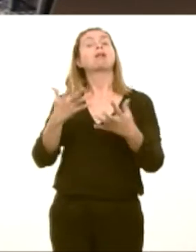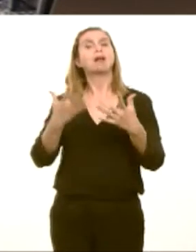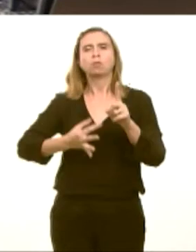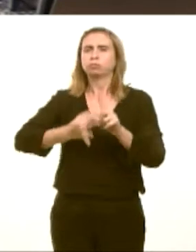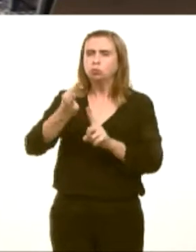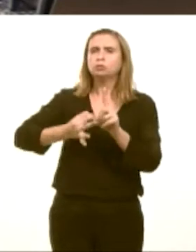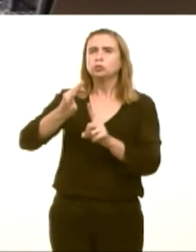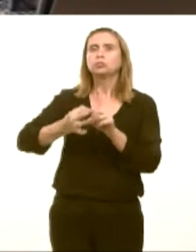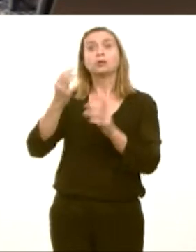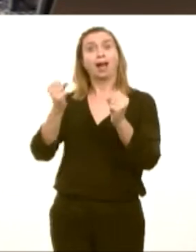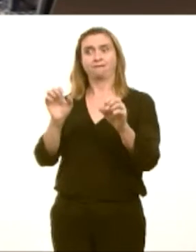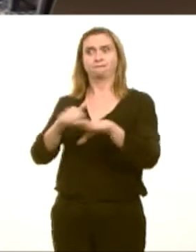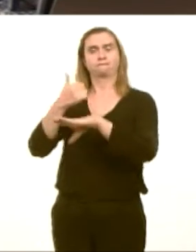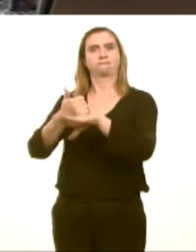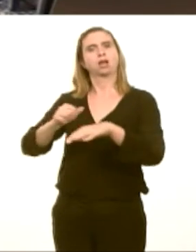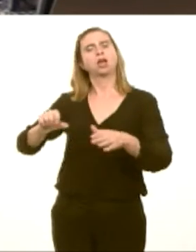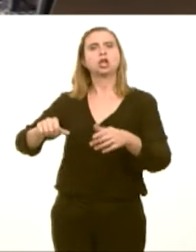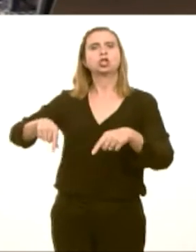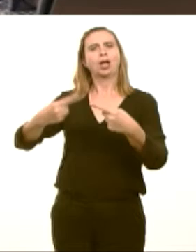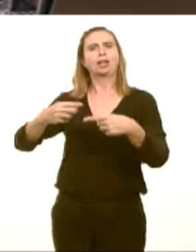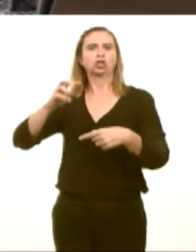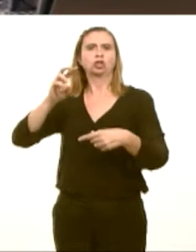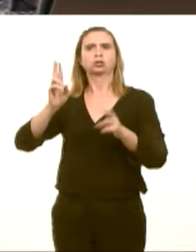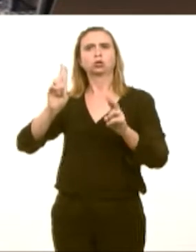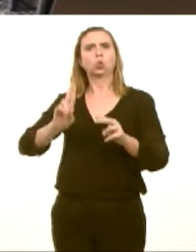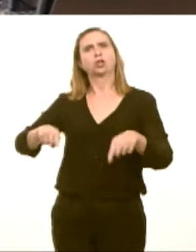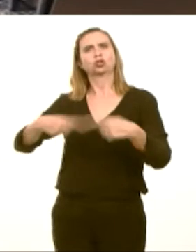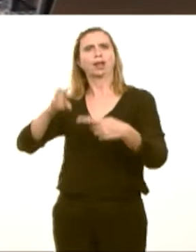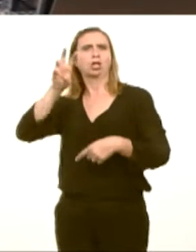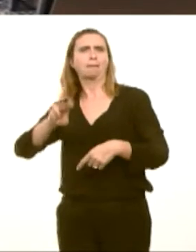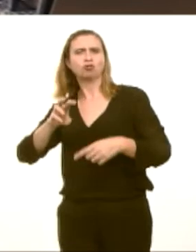secondary schools, and weíre seeing them improve rapidly, in most cases.